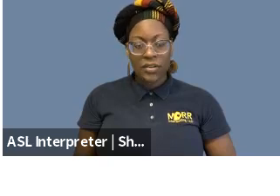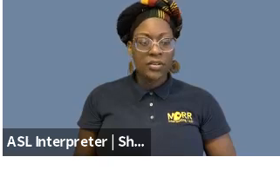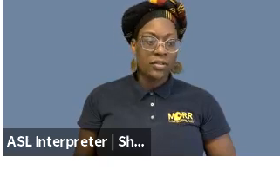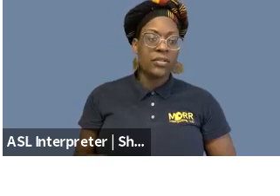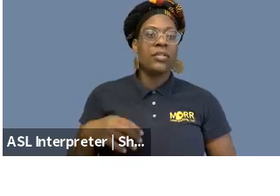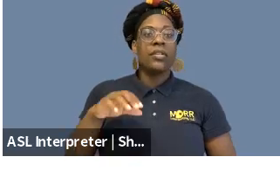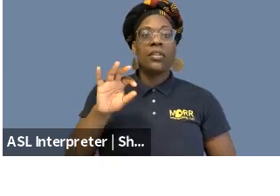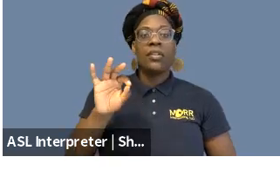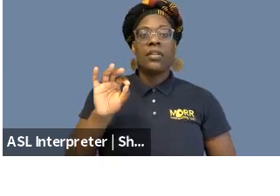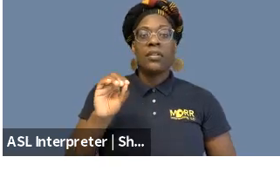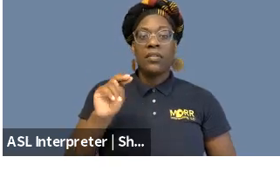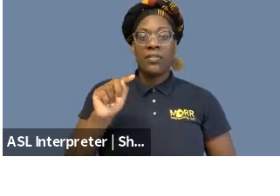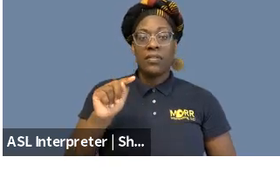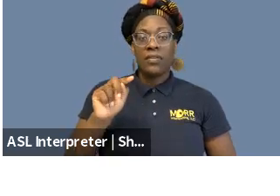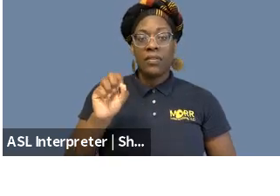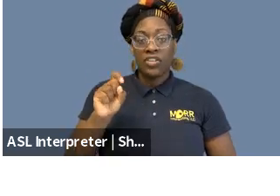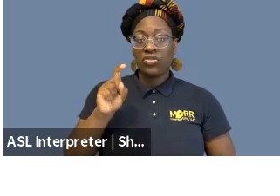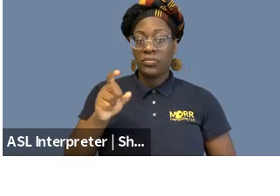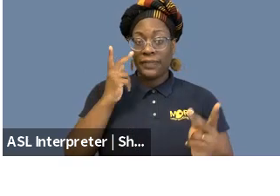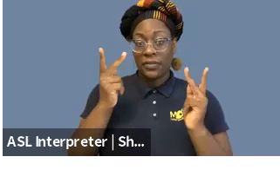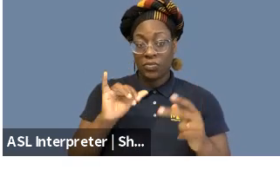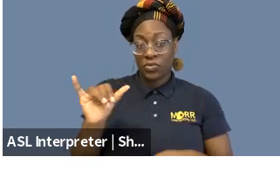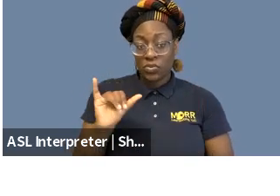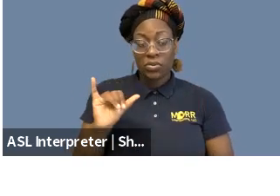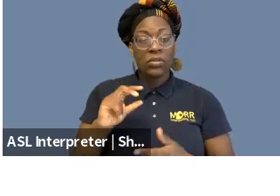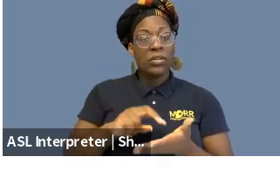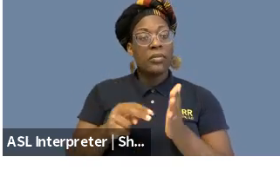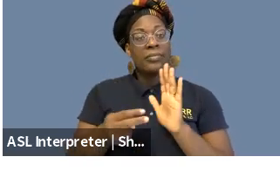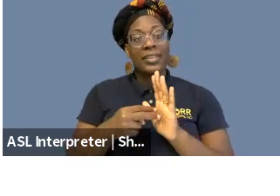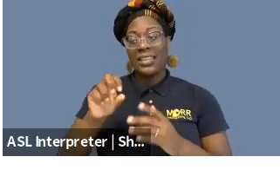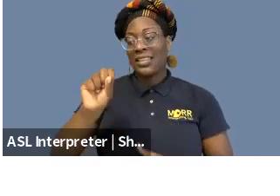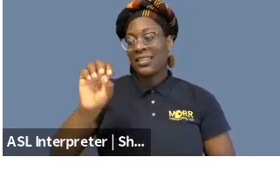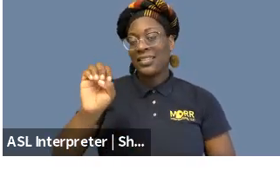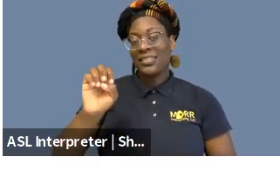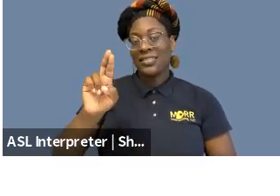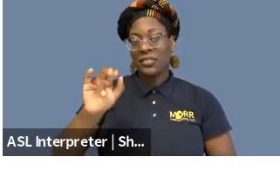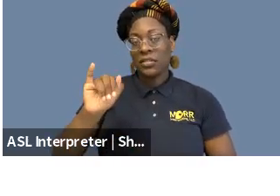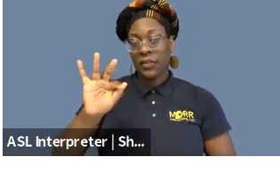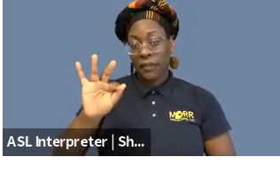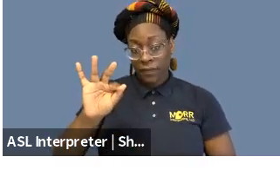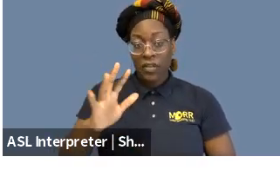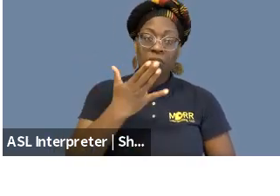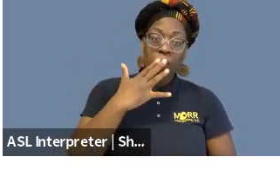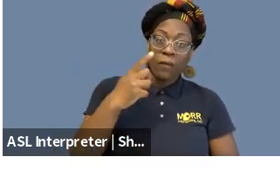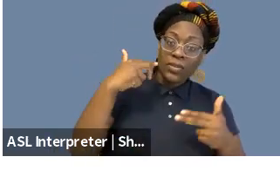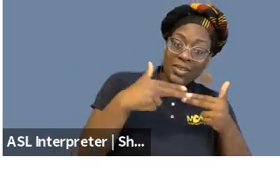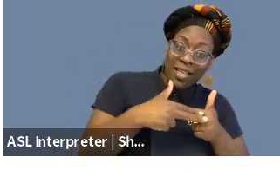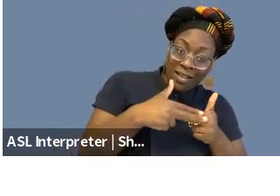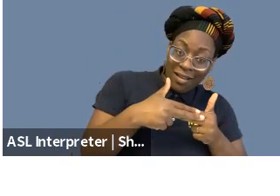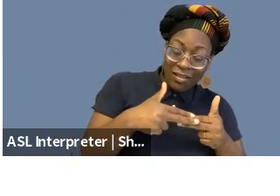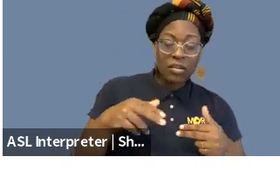for slides and other virtual multimodal texts and Sans Serif fonts (such as Times New Roman